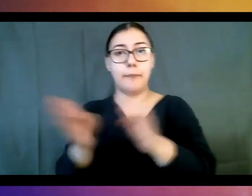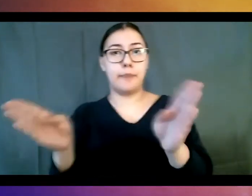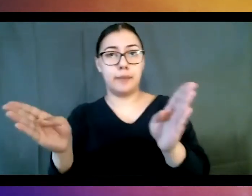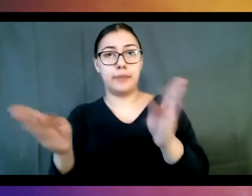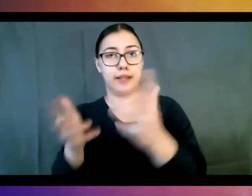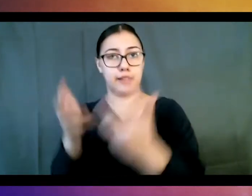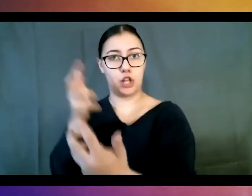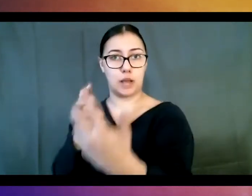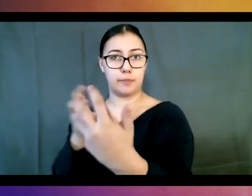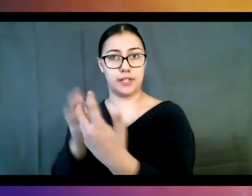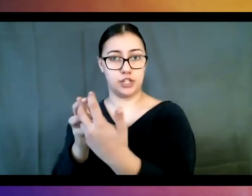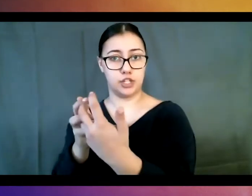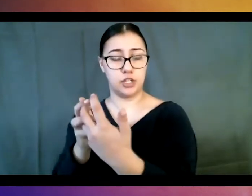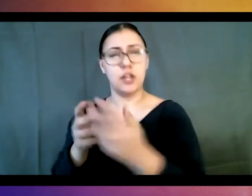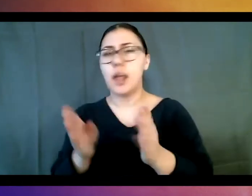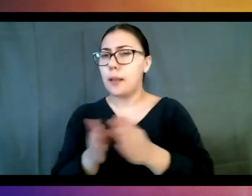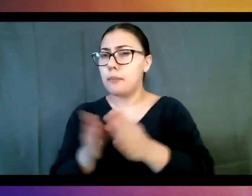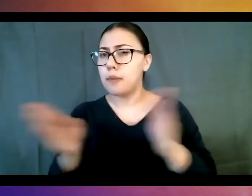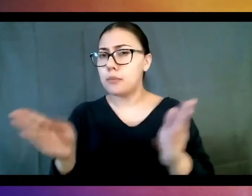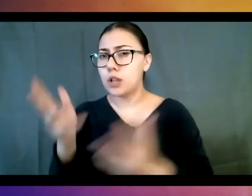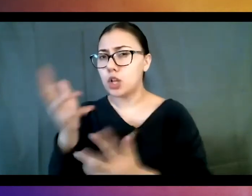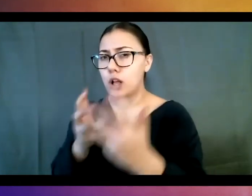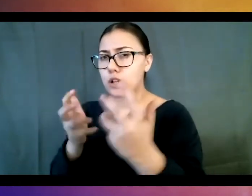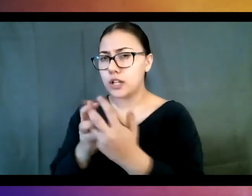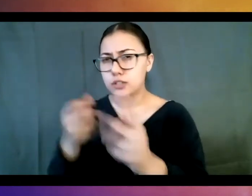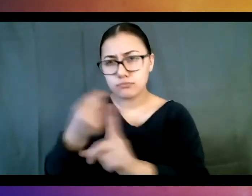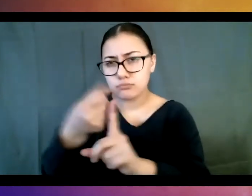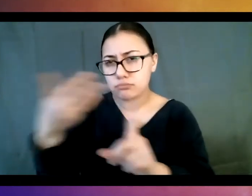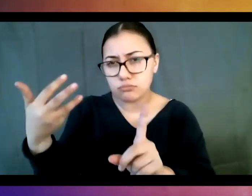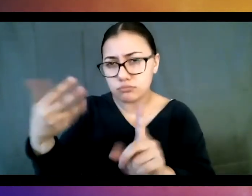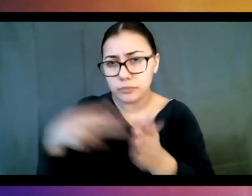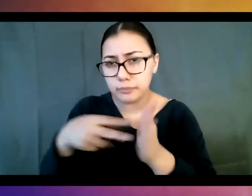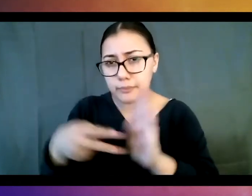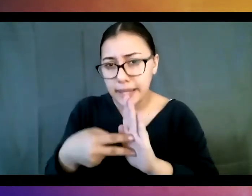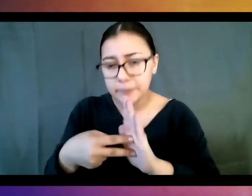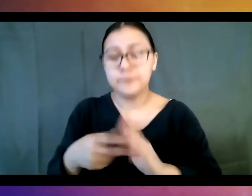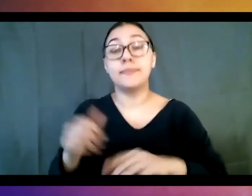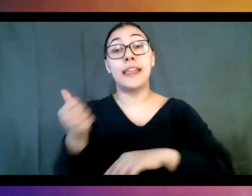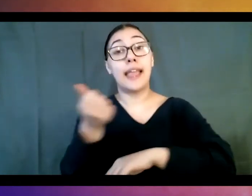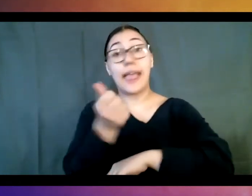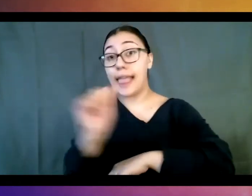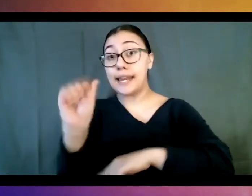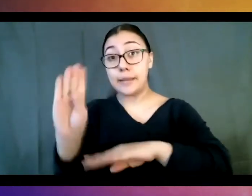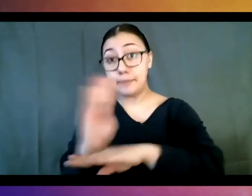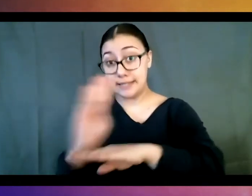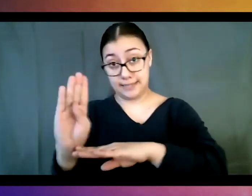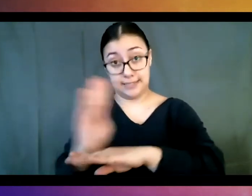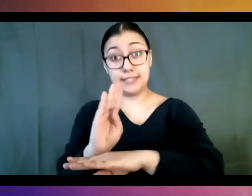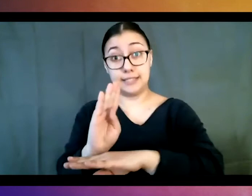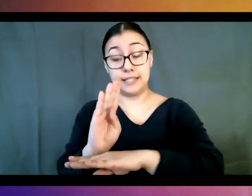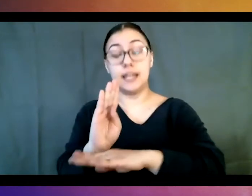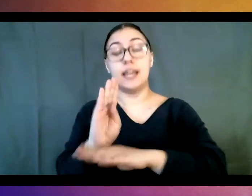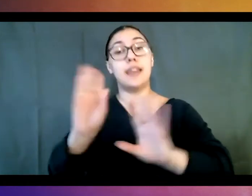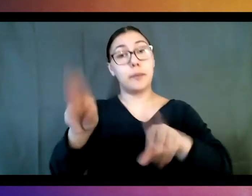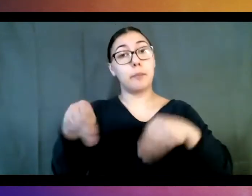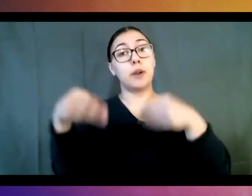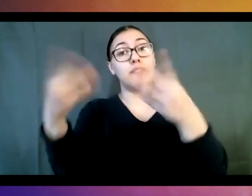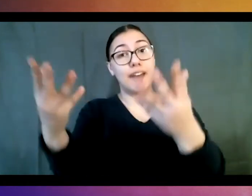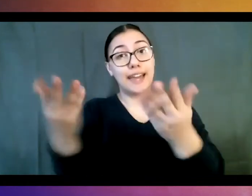A public accommodation is any business or other establishment that provides goods and services to the public.